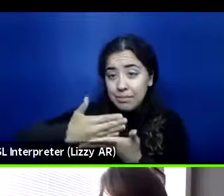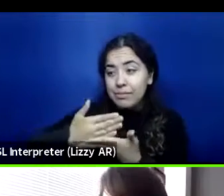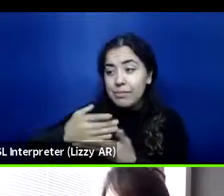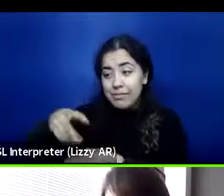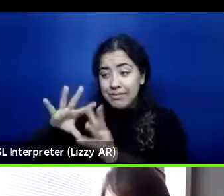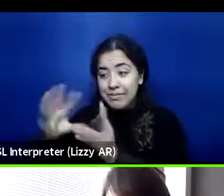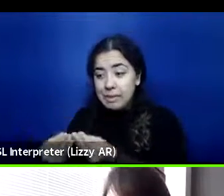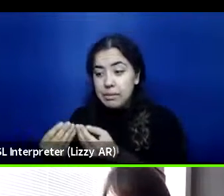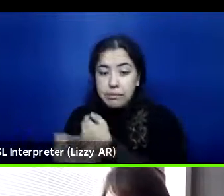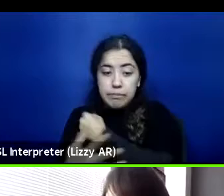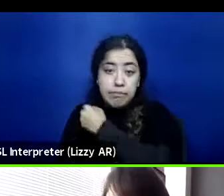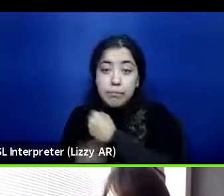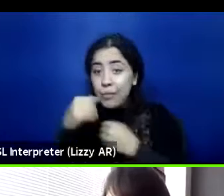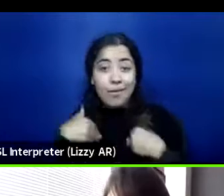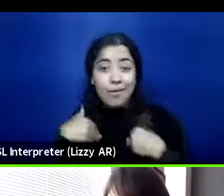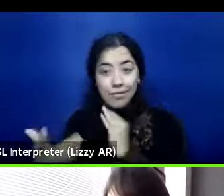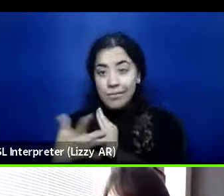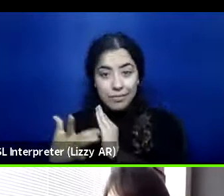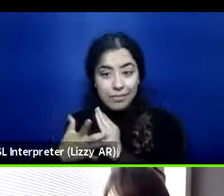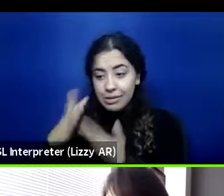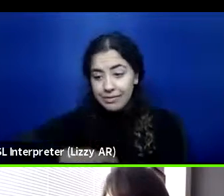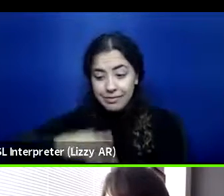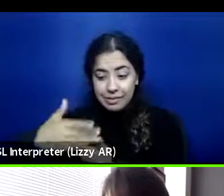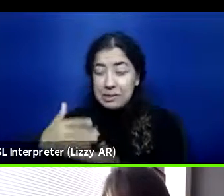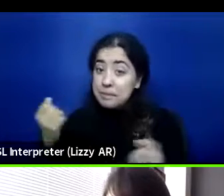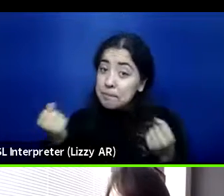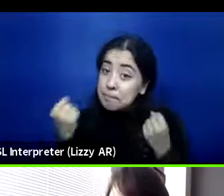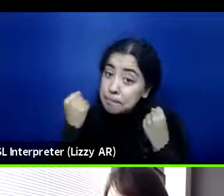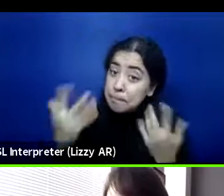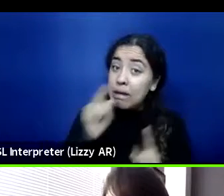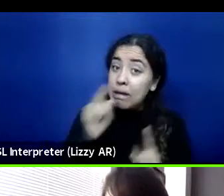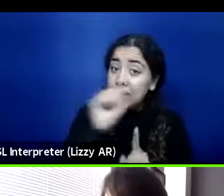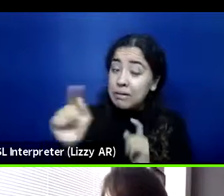Many of our consumers cannot afford a smartphone or a device.